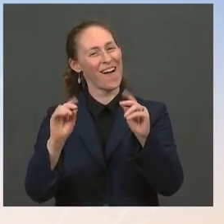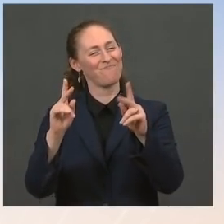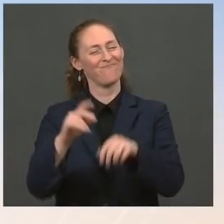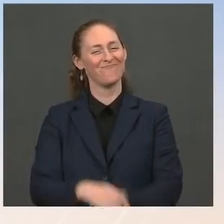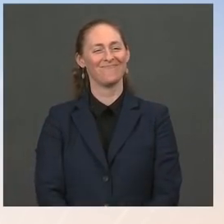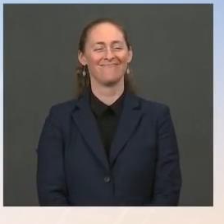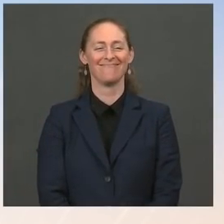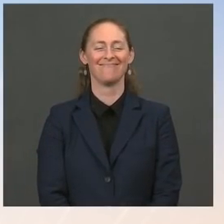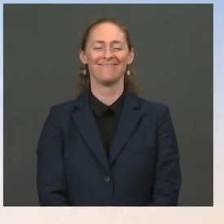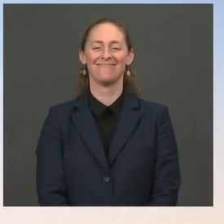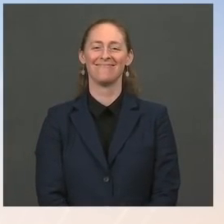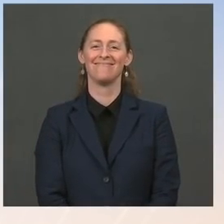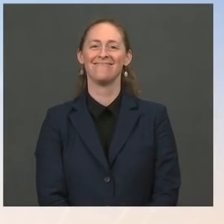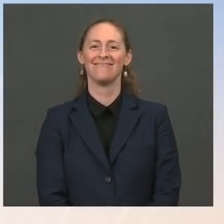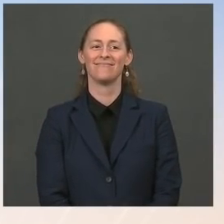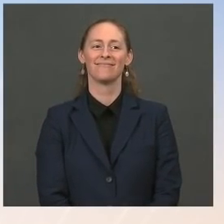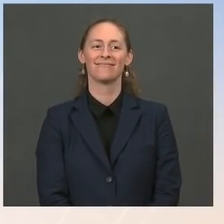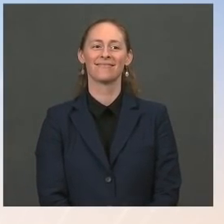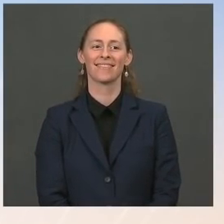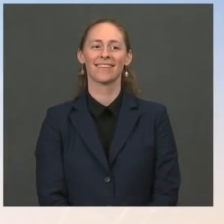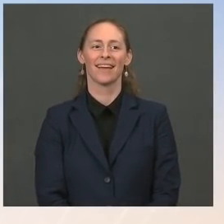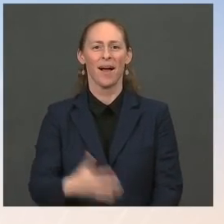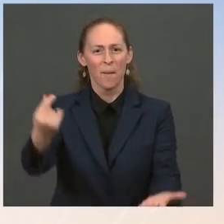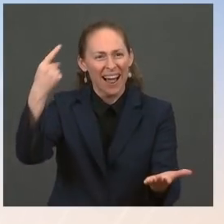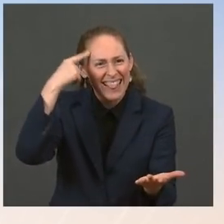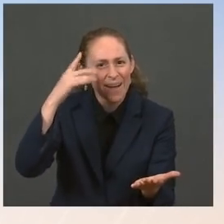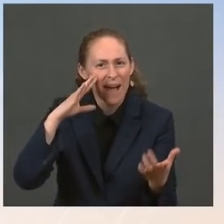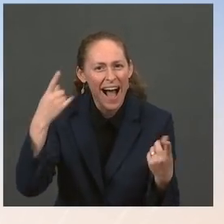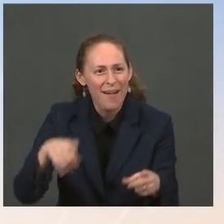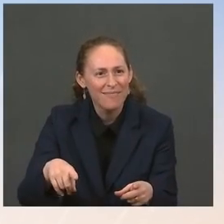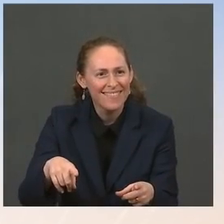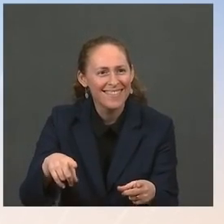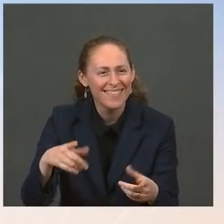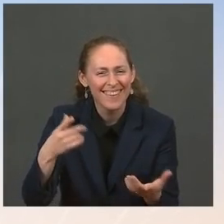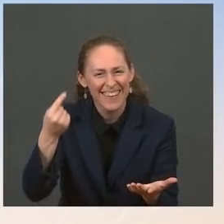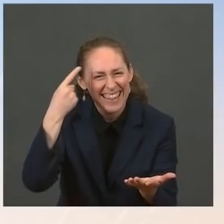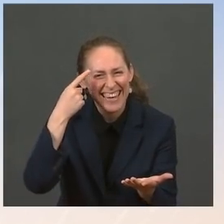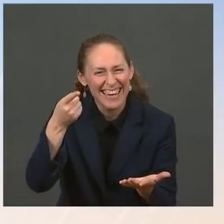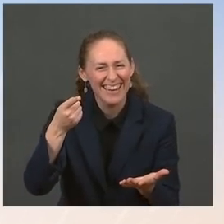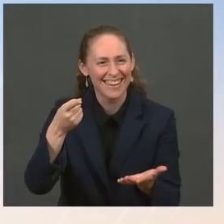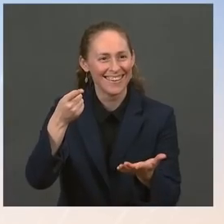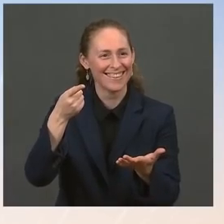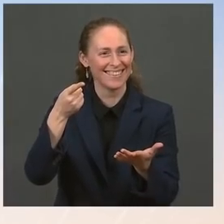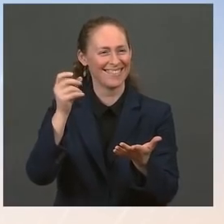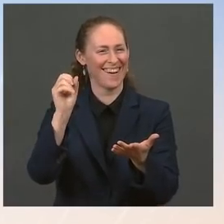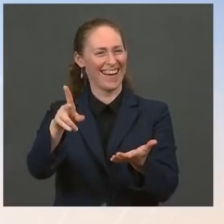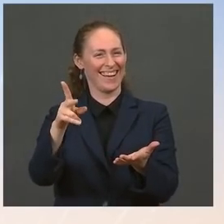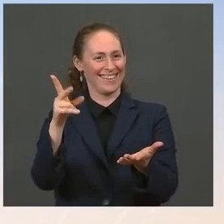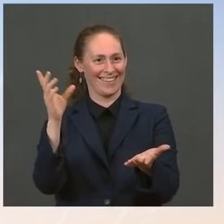Ms. Psaki: Oh, what did you think was going to happen? I'm sorry to disappoint. Okay, sorry to disappoint.